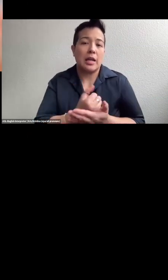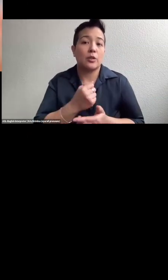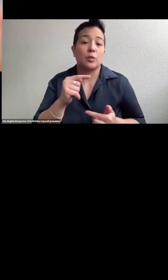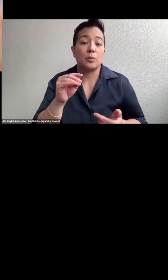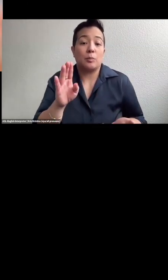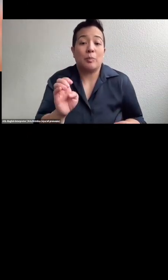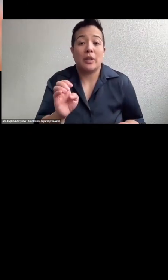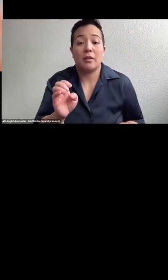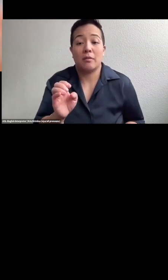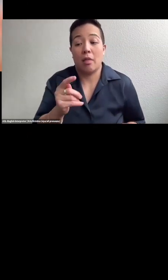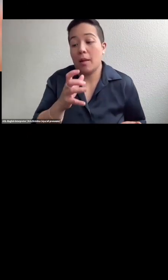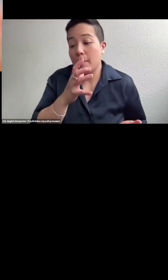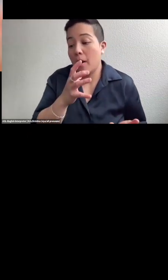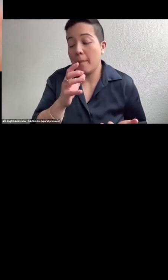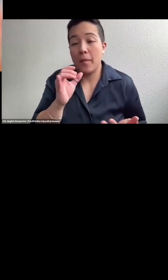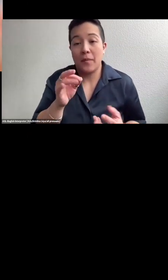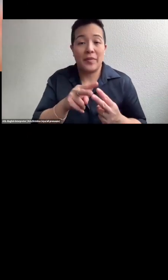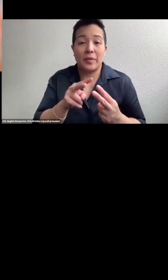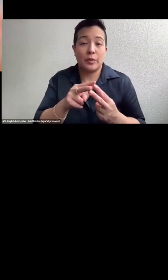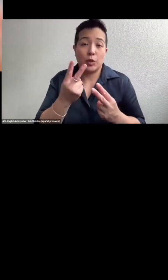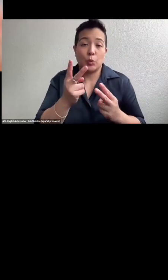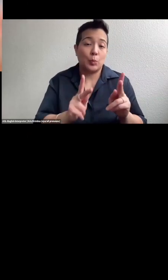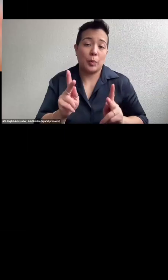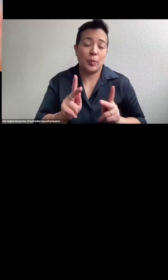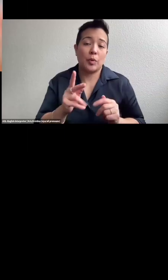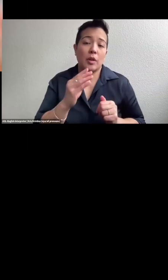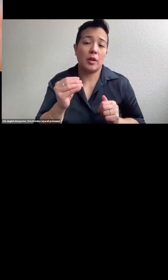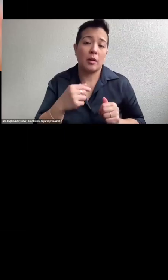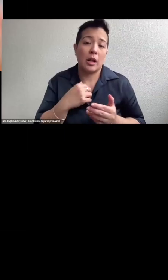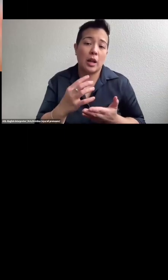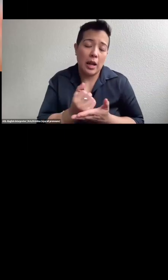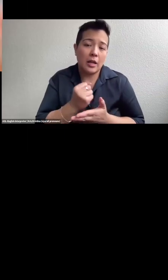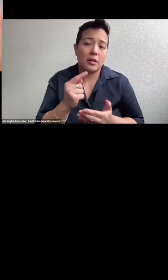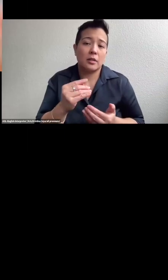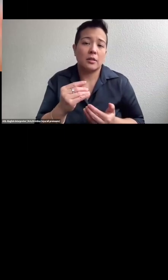of these two people and